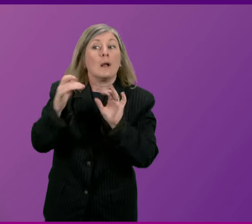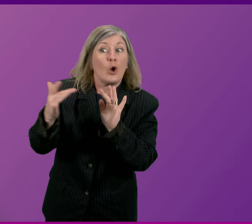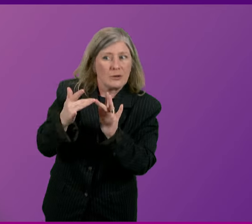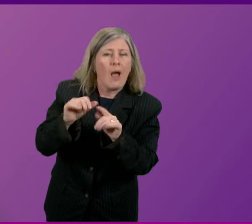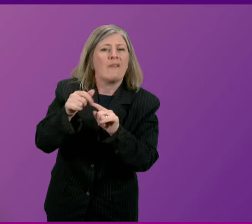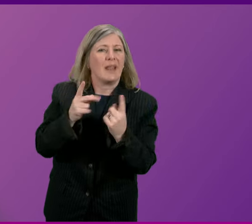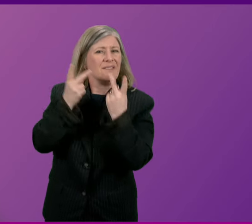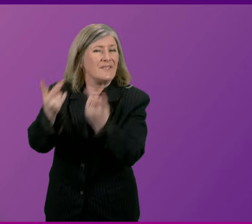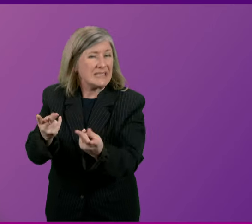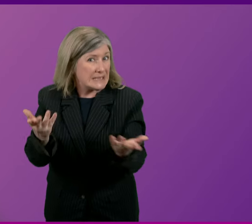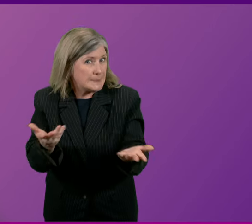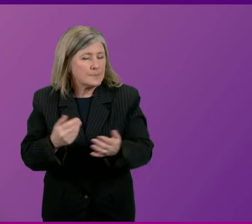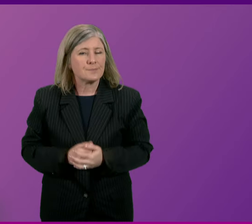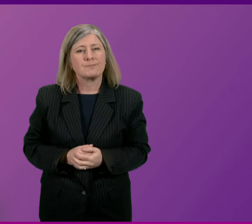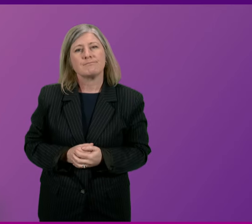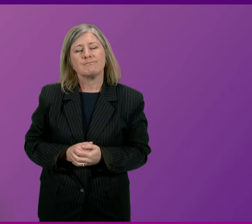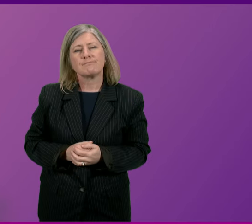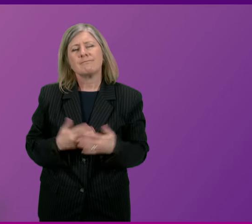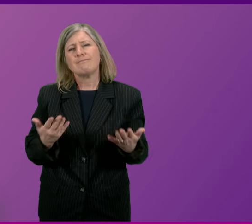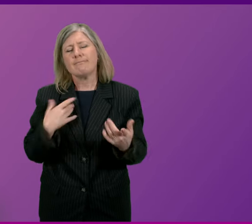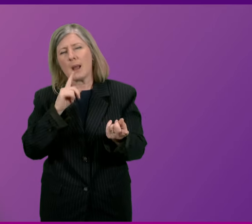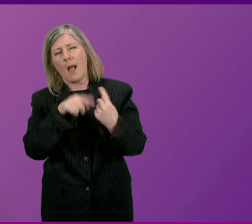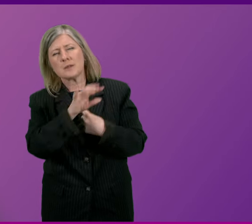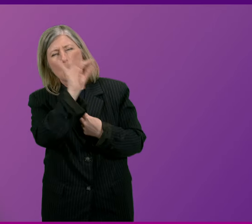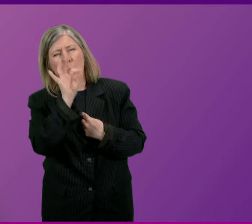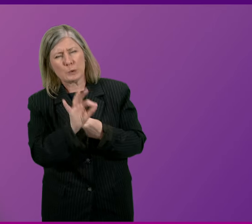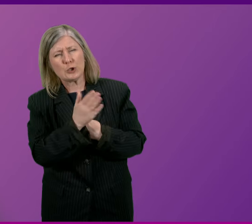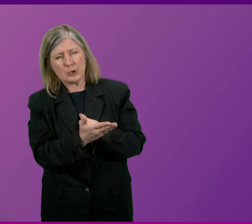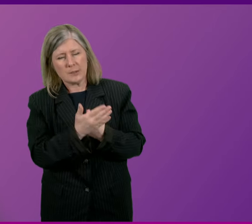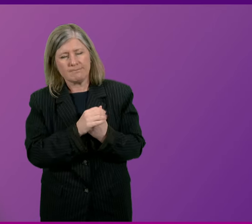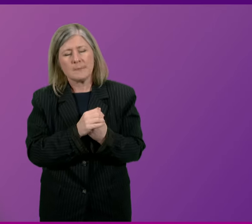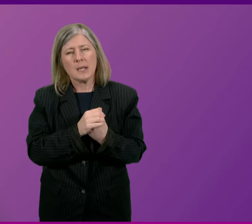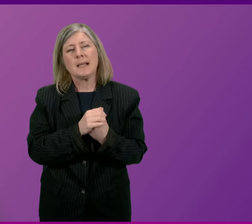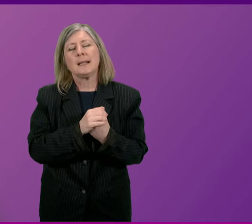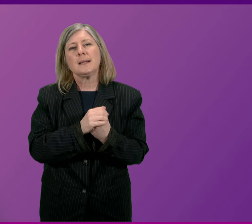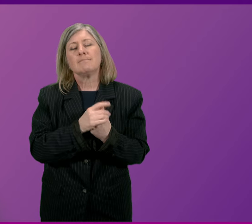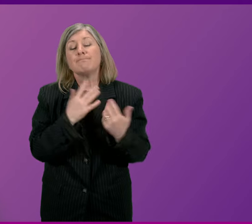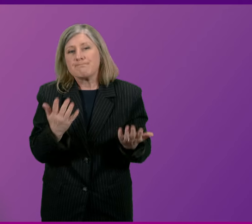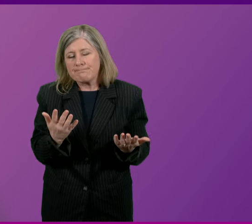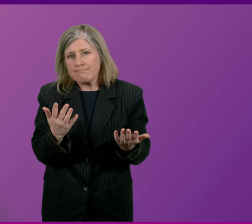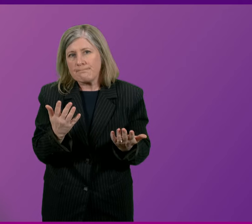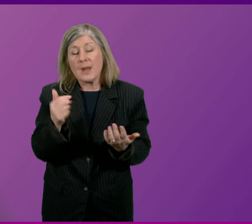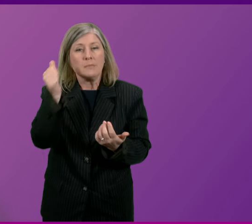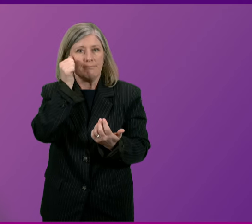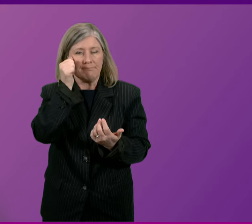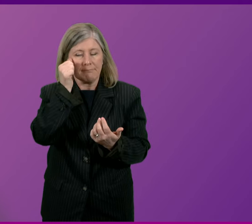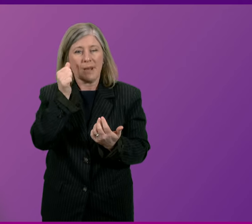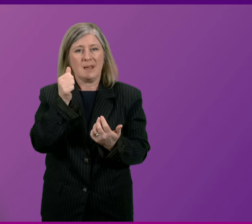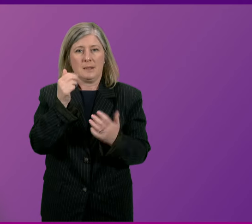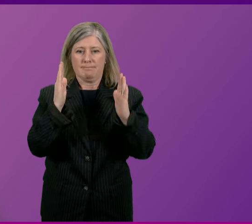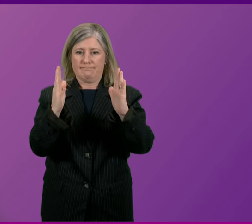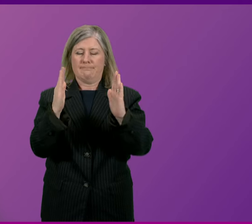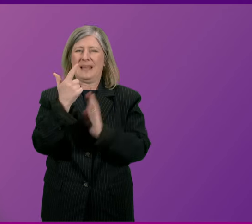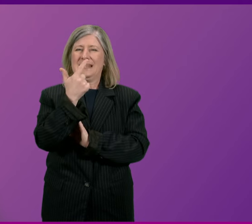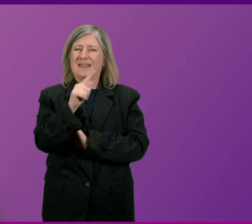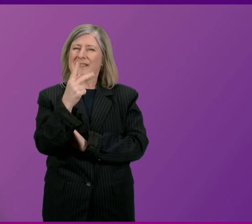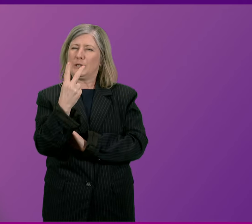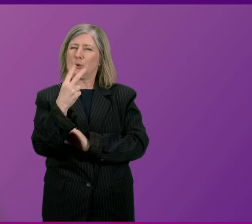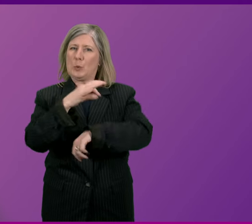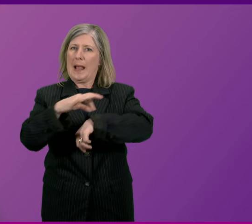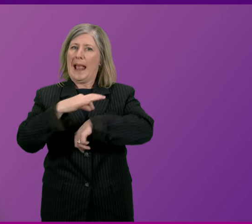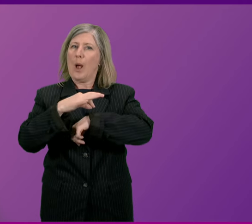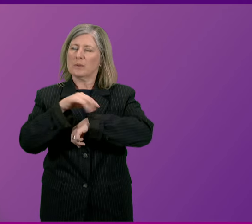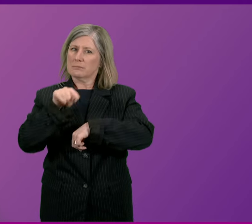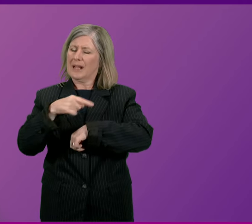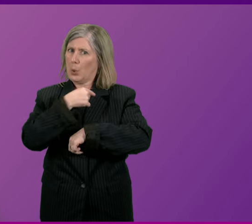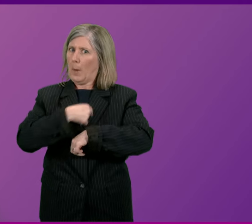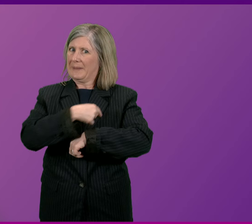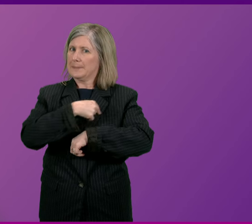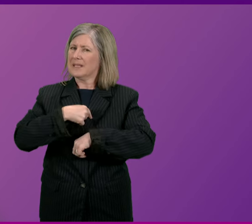I will answer Christine Grahame’s question by saying that, although we are working to